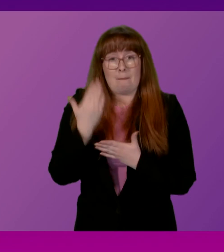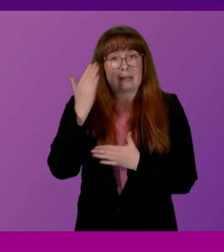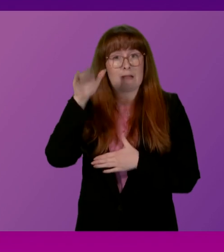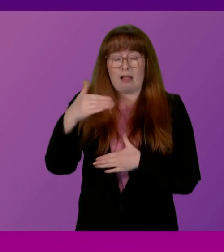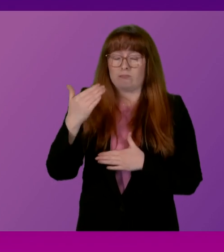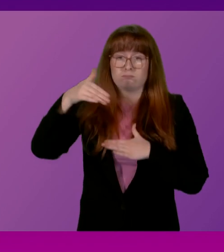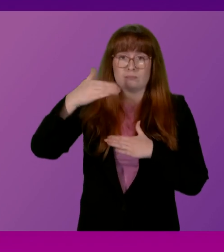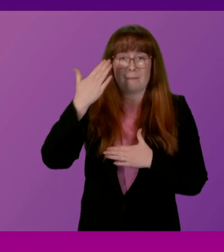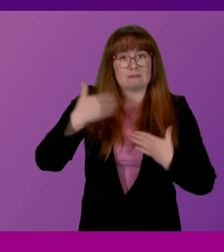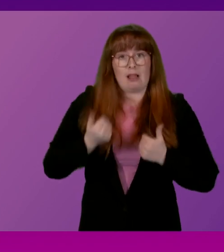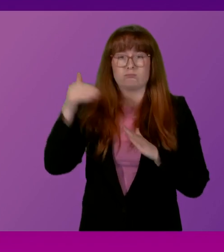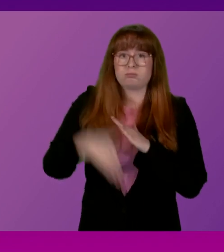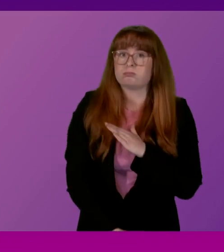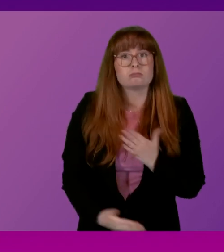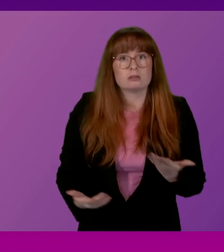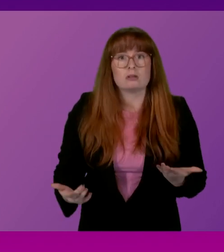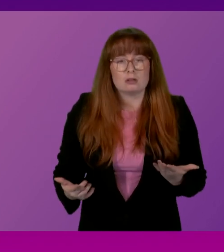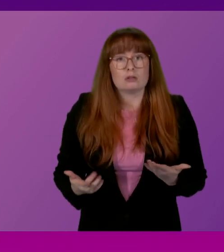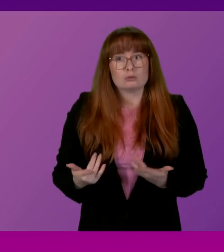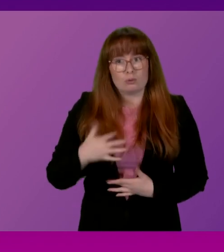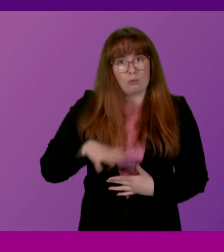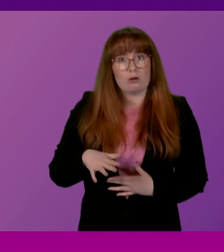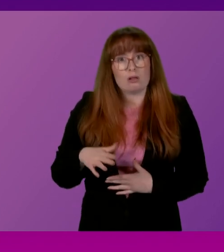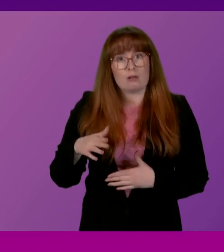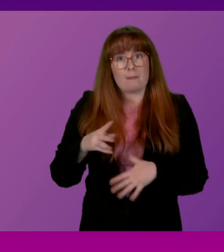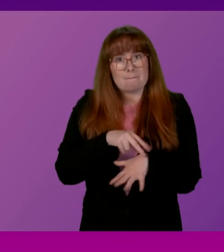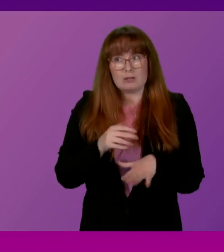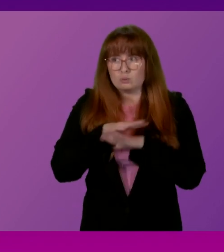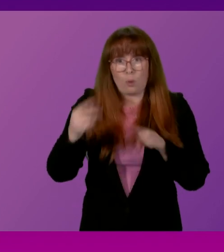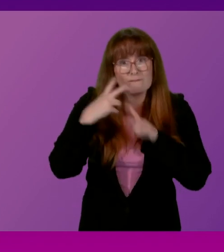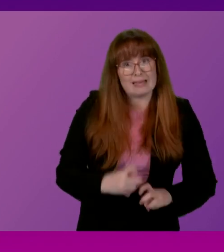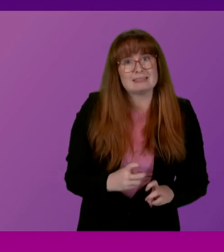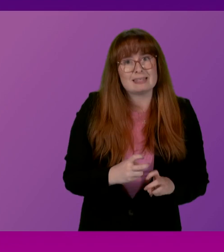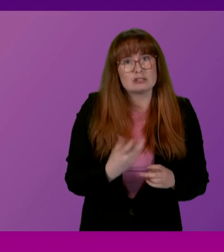That means that, in parts of Scotland, the police are piloting the approach of not investigating some crimes.